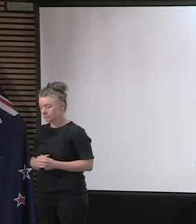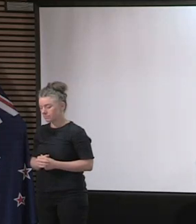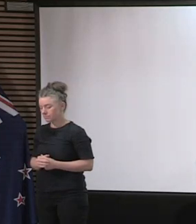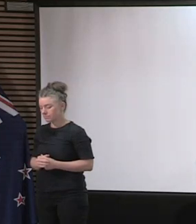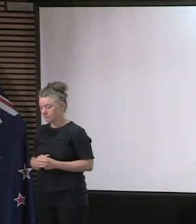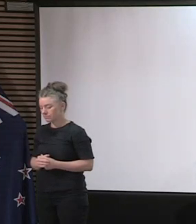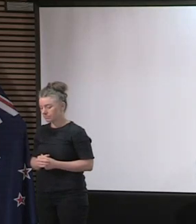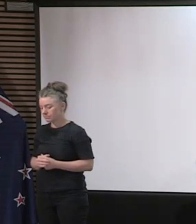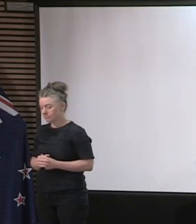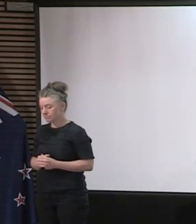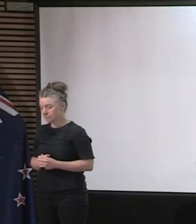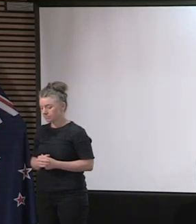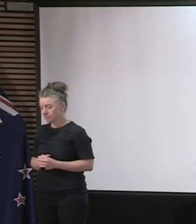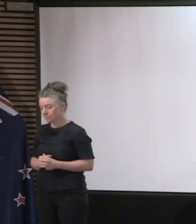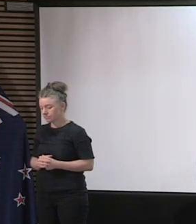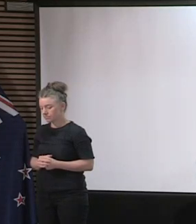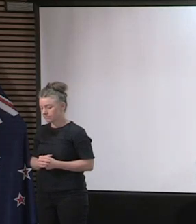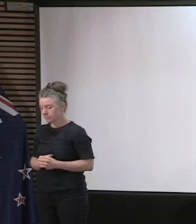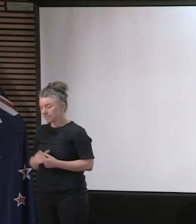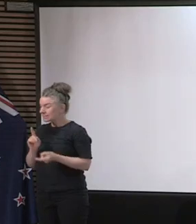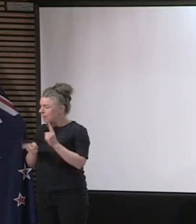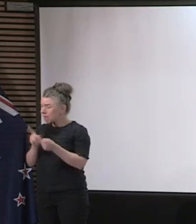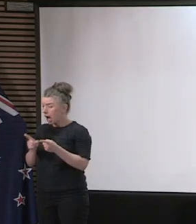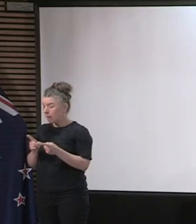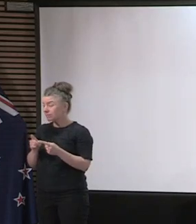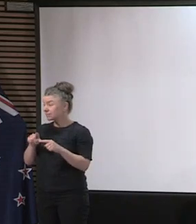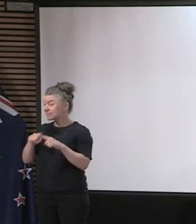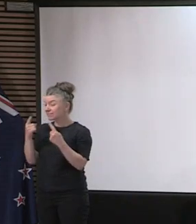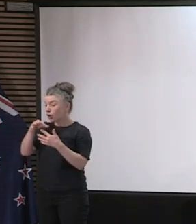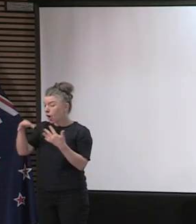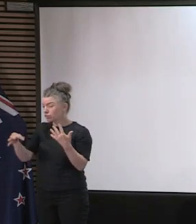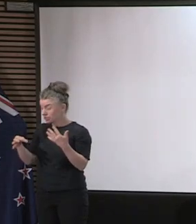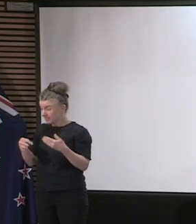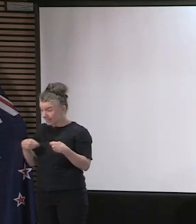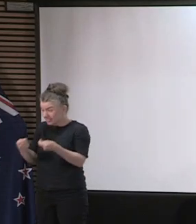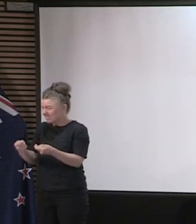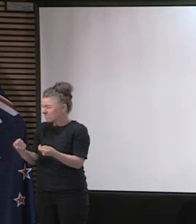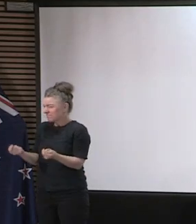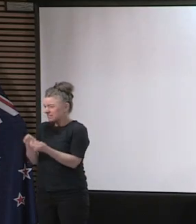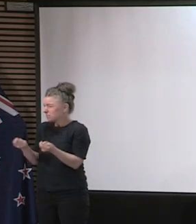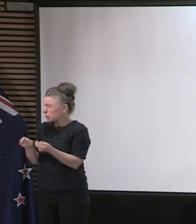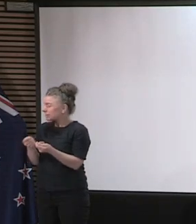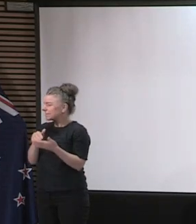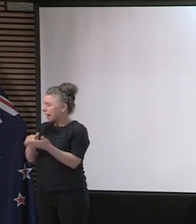There are certainly points in our recovery where payments like that aren't necessarily successful or create the